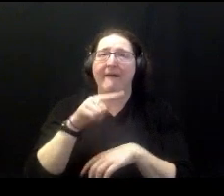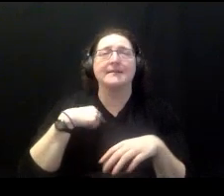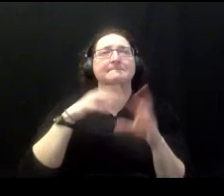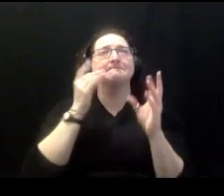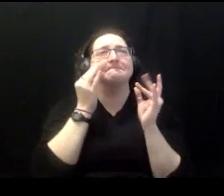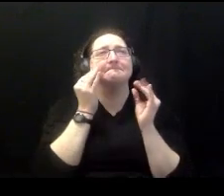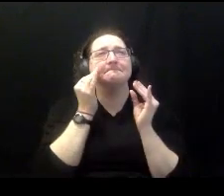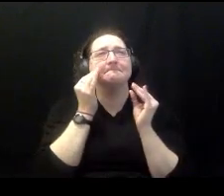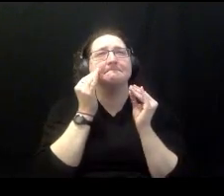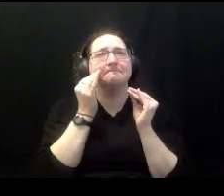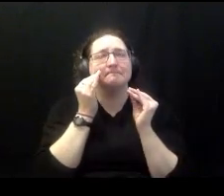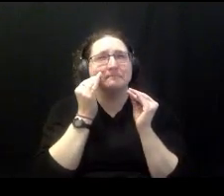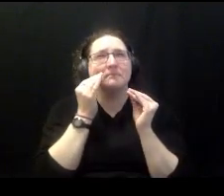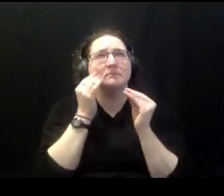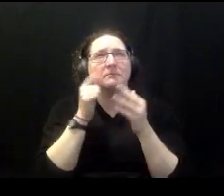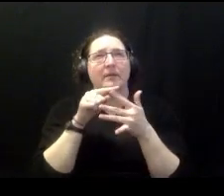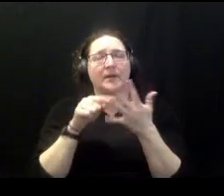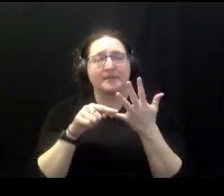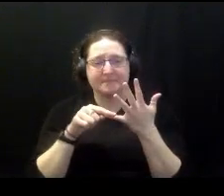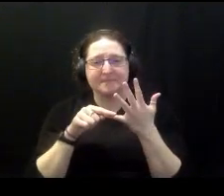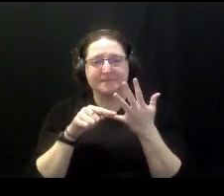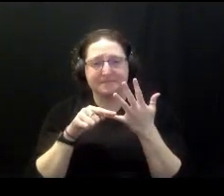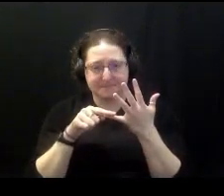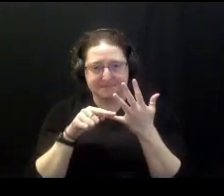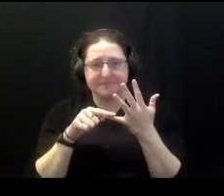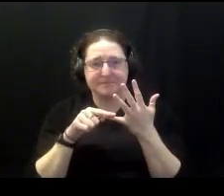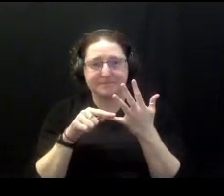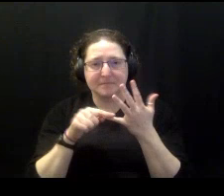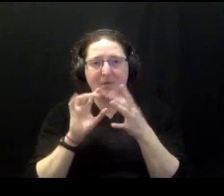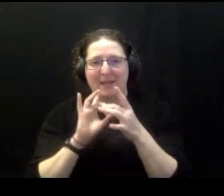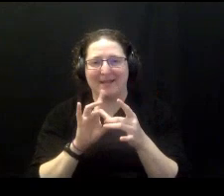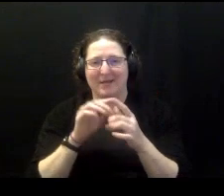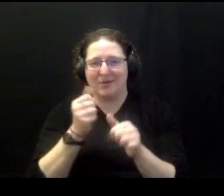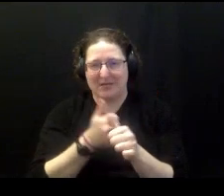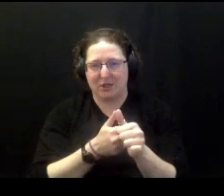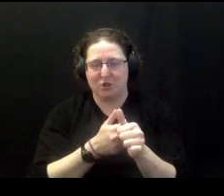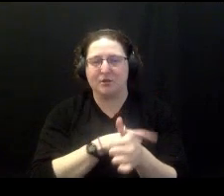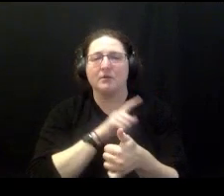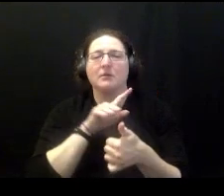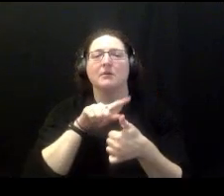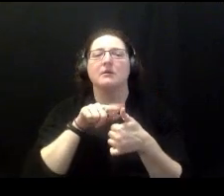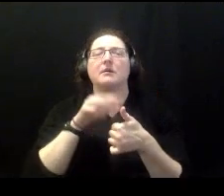the following factors related to each. First we will consider how likely it is